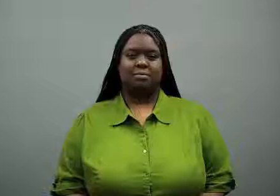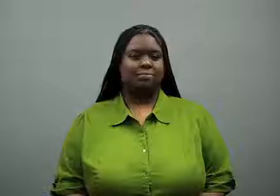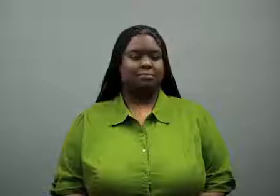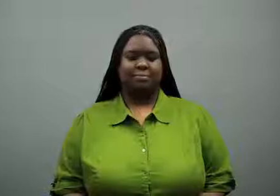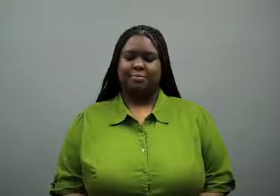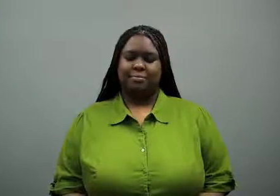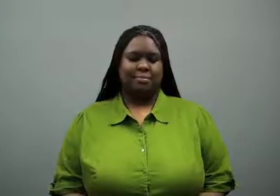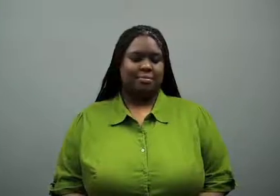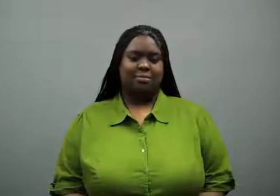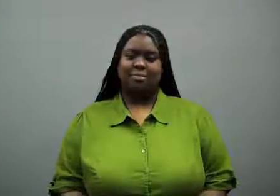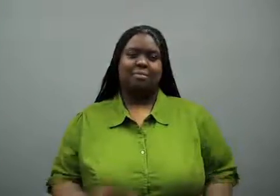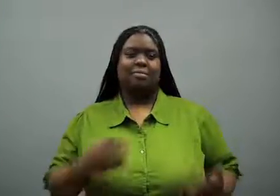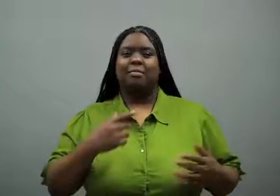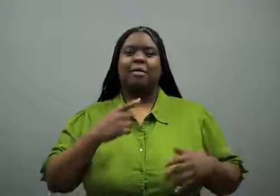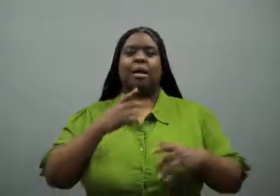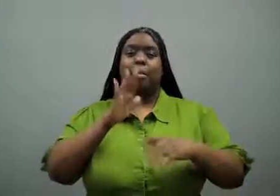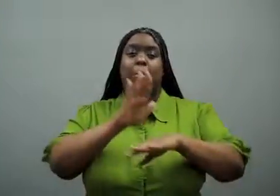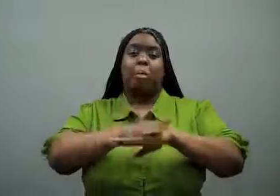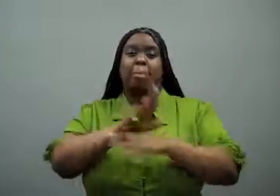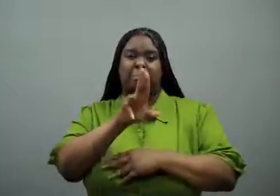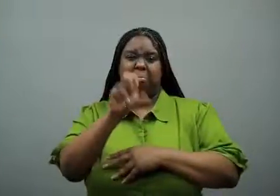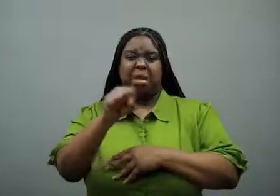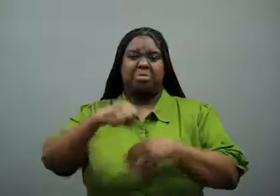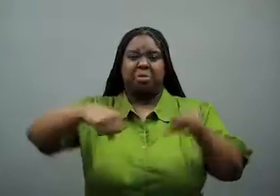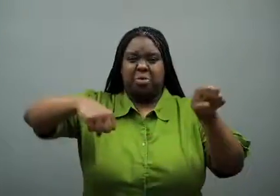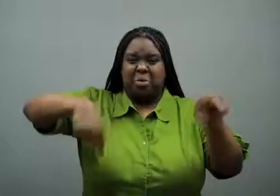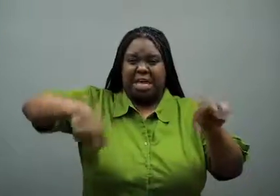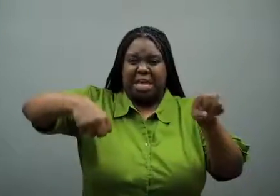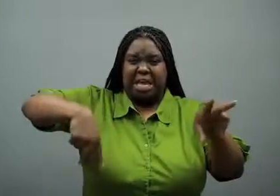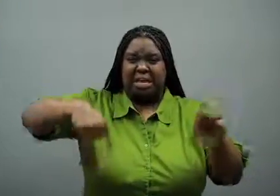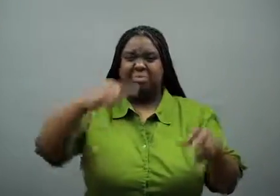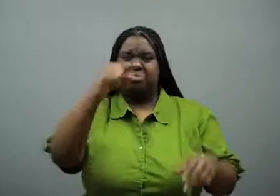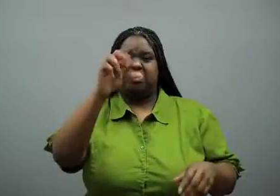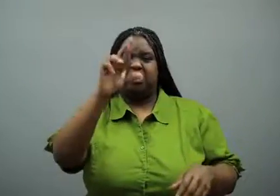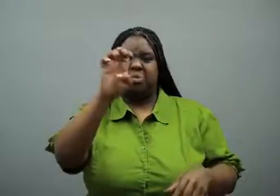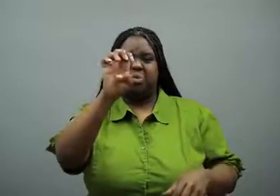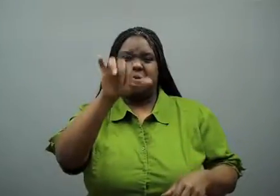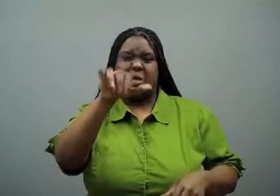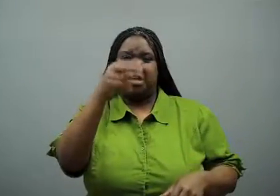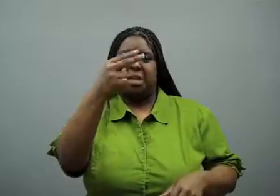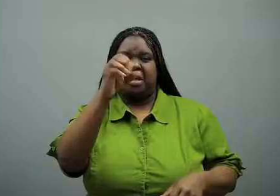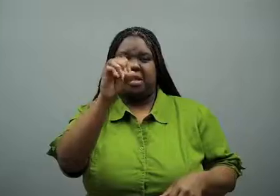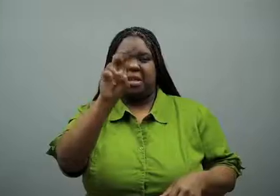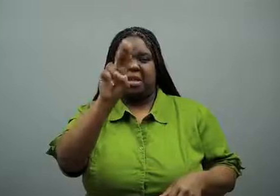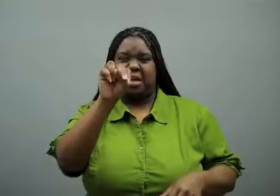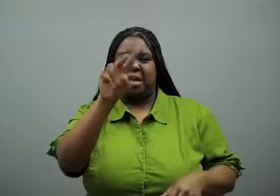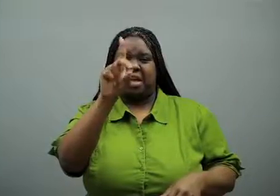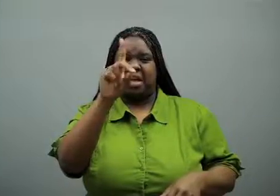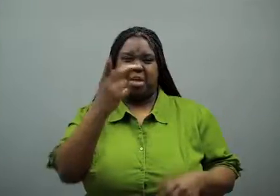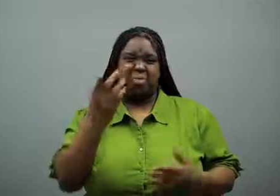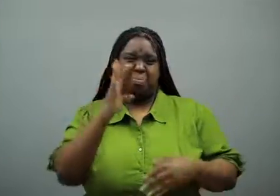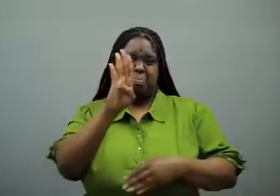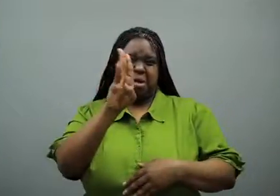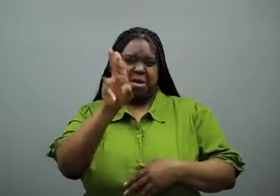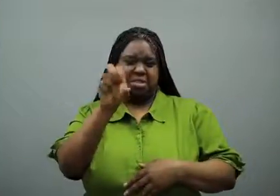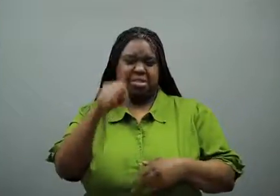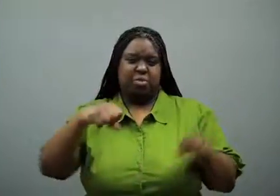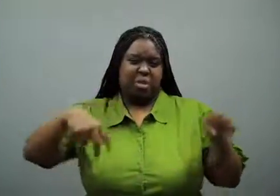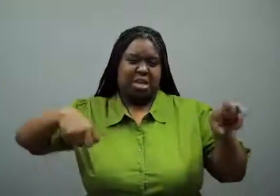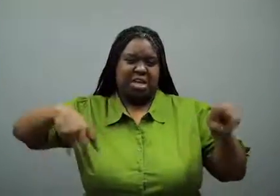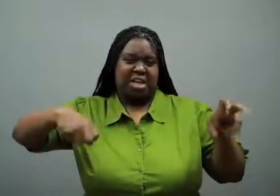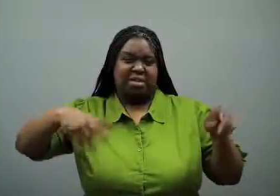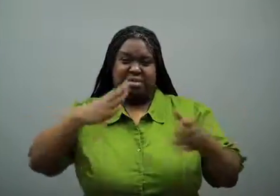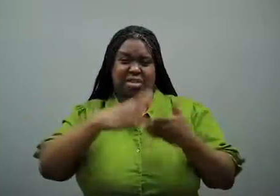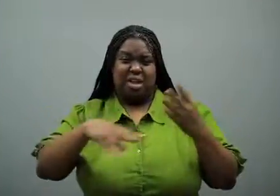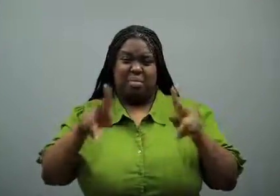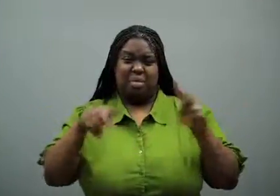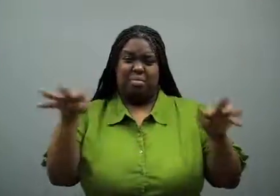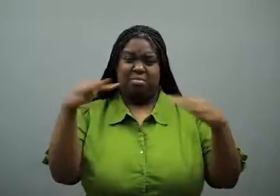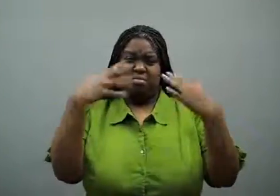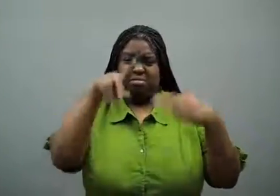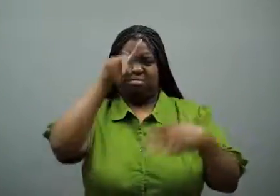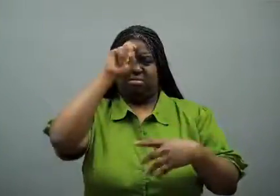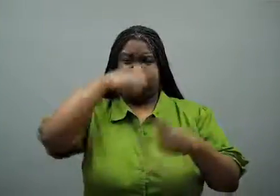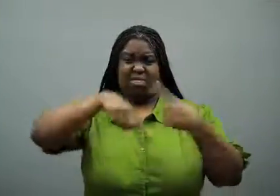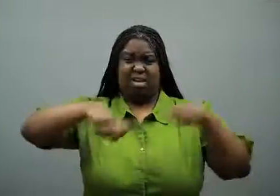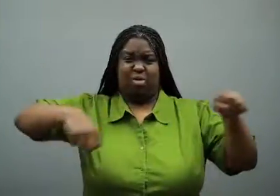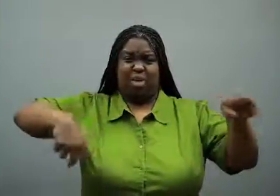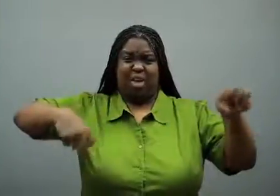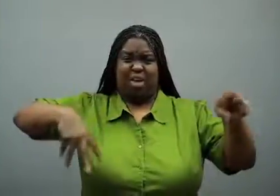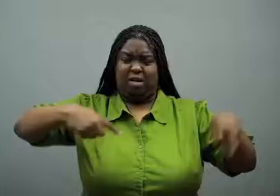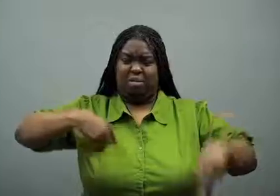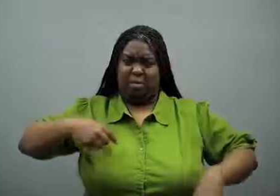I was on the Greyhound bus.